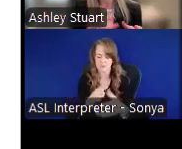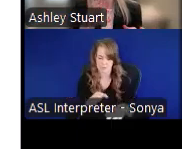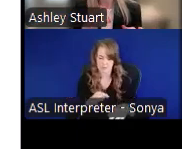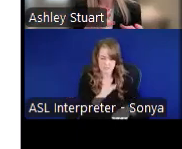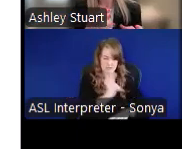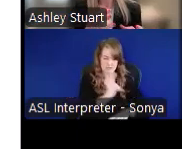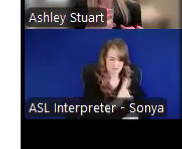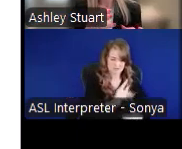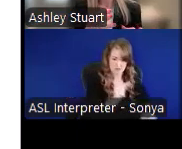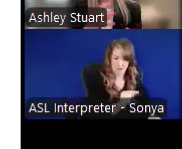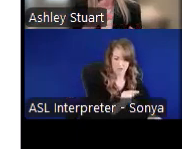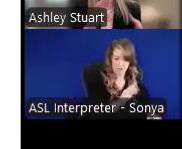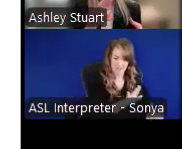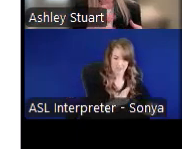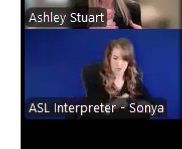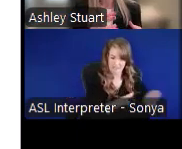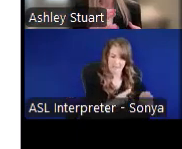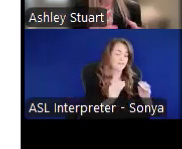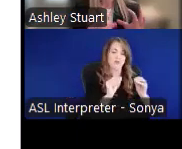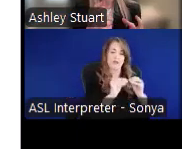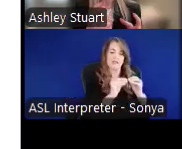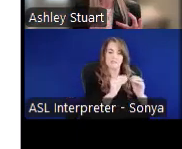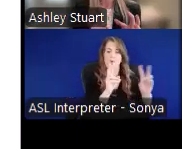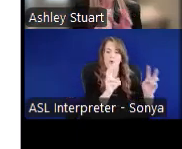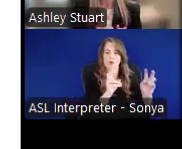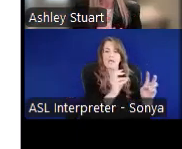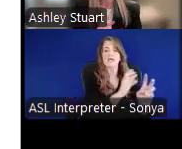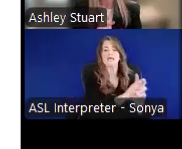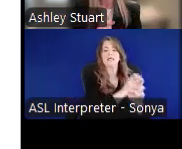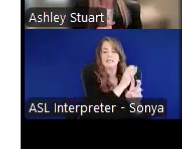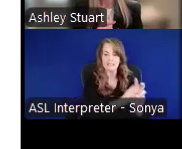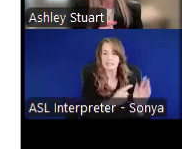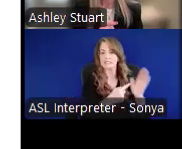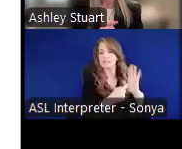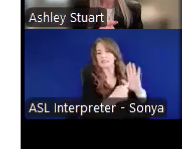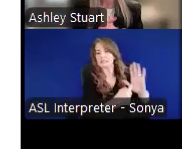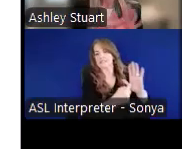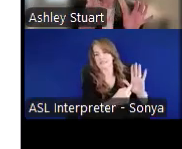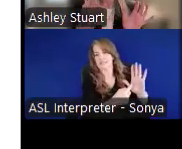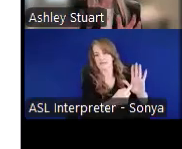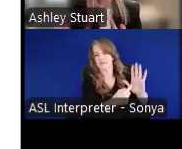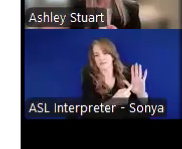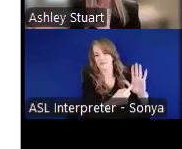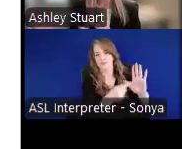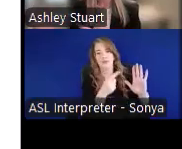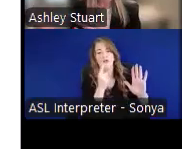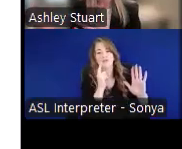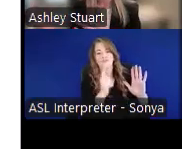that is more clinically indicative of a persistent, long